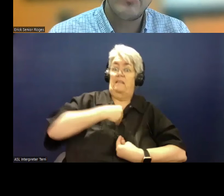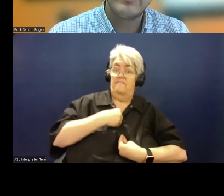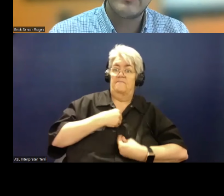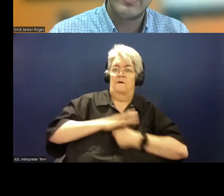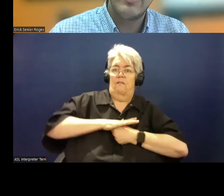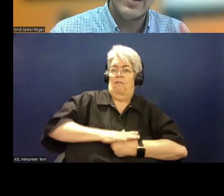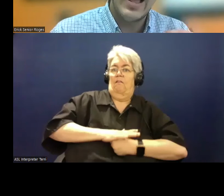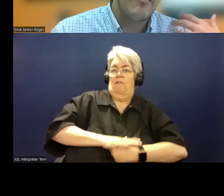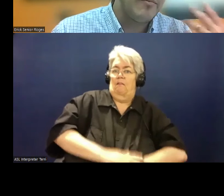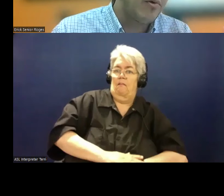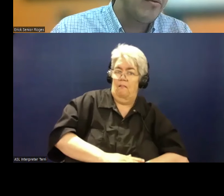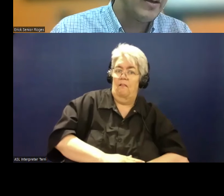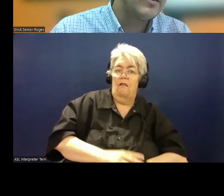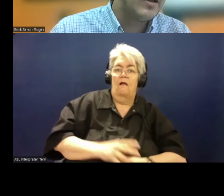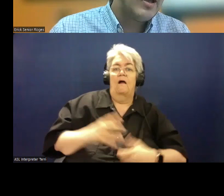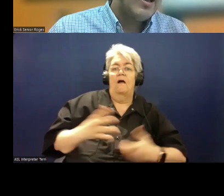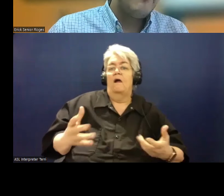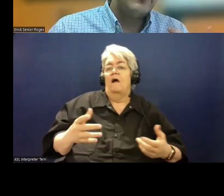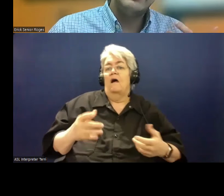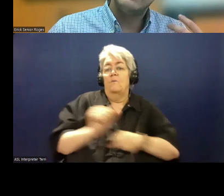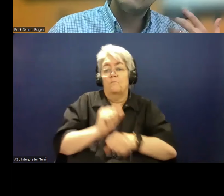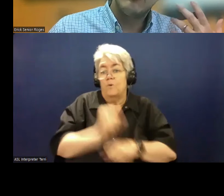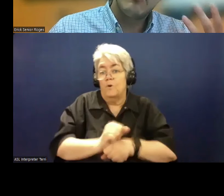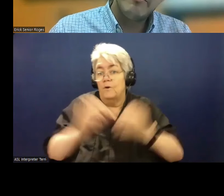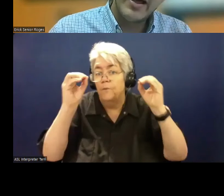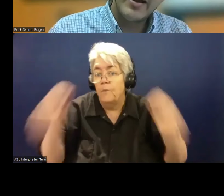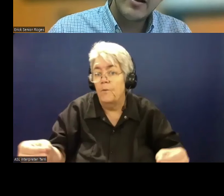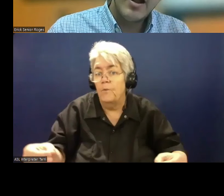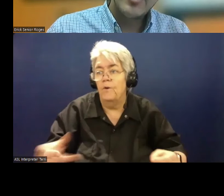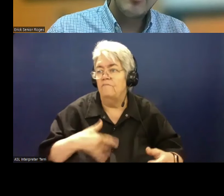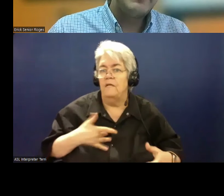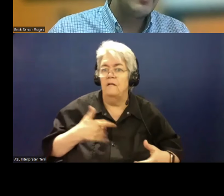THERE IS LACK OF EMPLOYMENT AND FEELING LESS THAN A MAN AND NOT